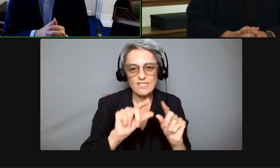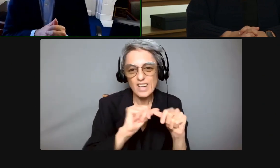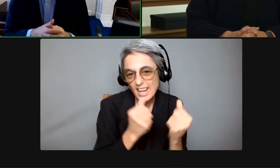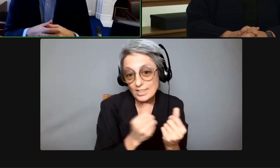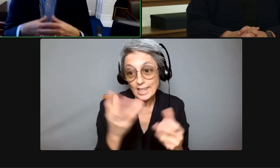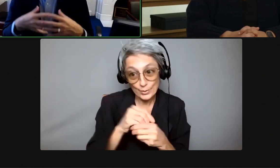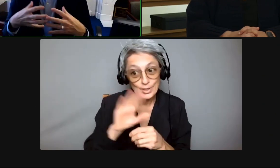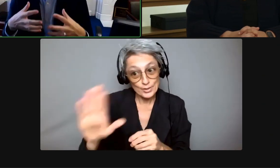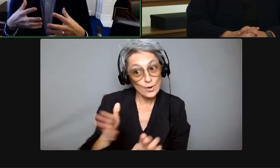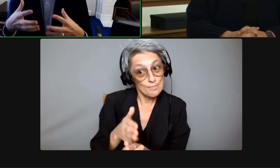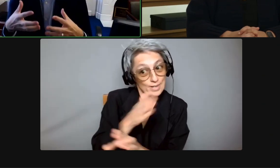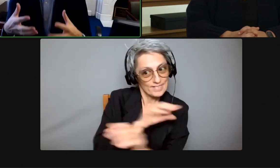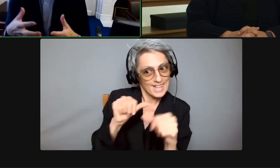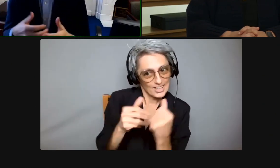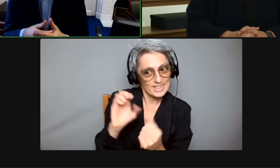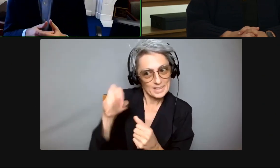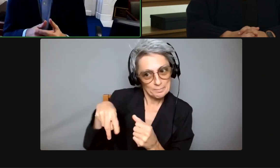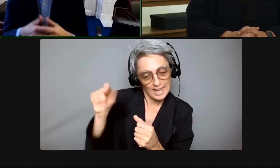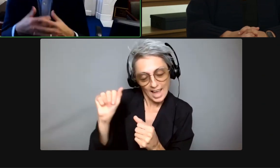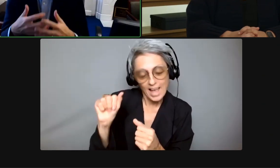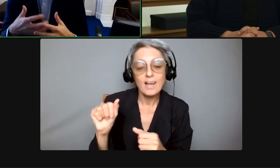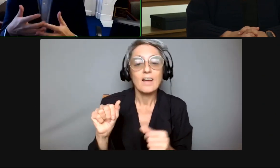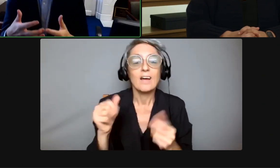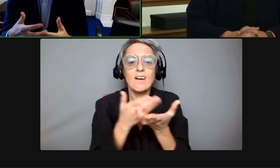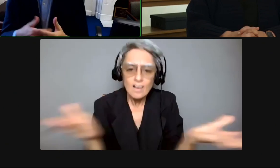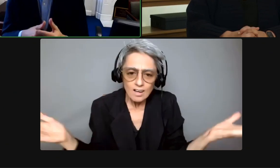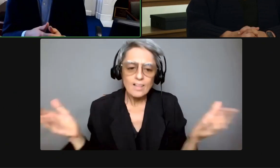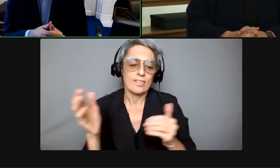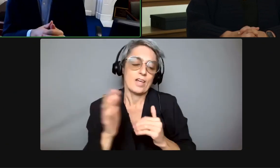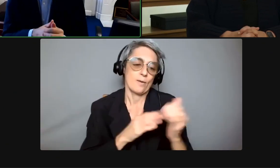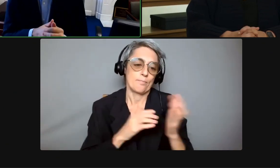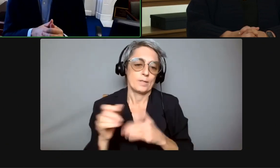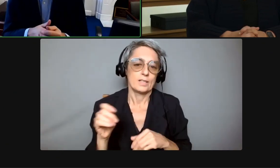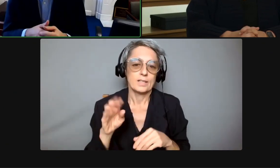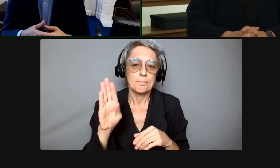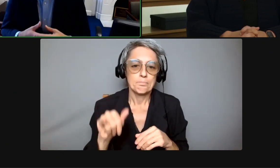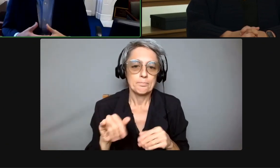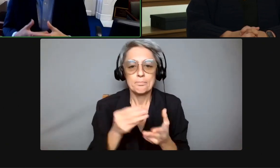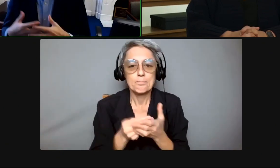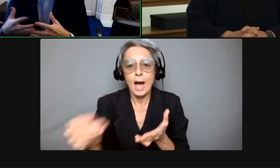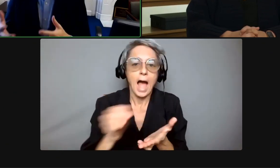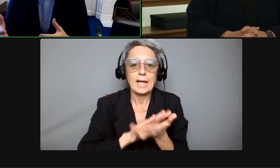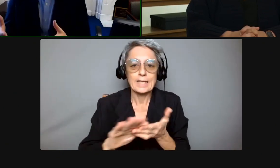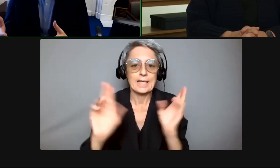are out there building this by Clean Plan and Program, an initiative so that when the government goes to build a new building,